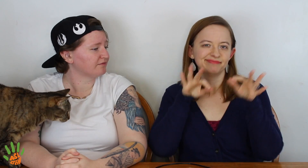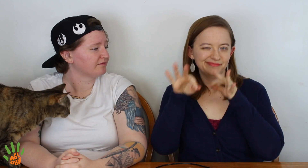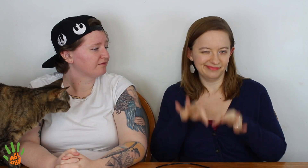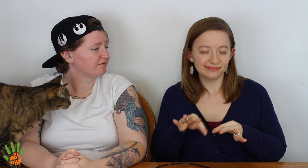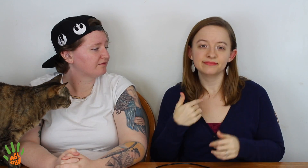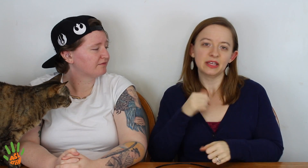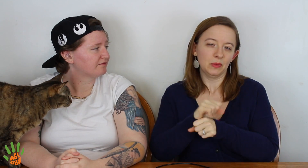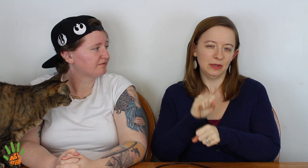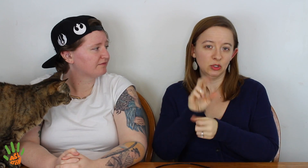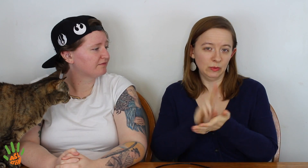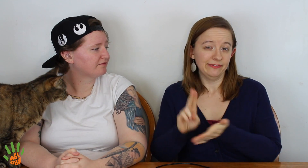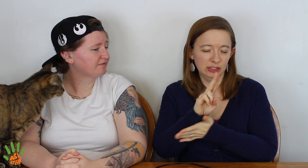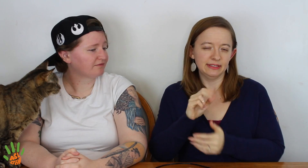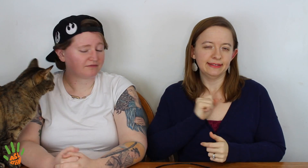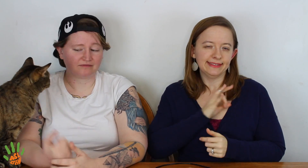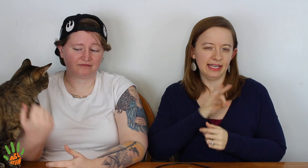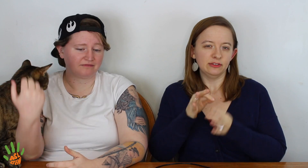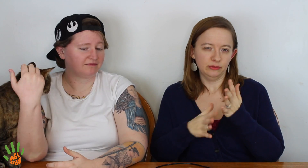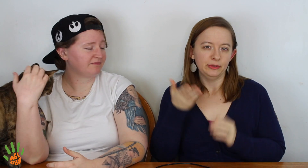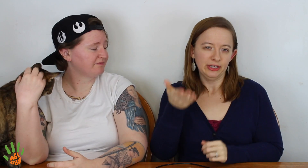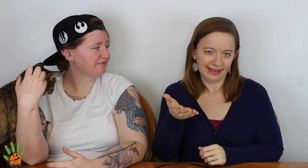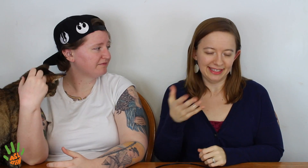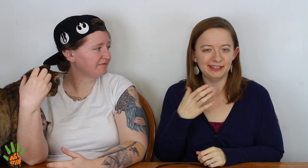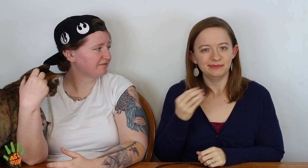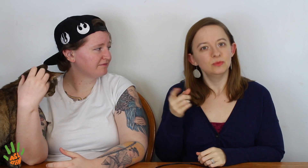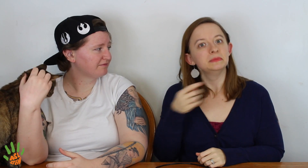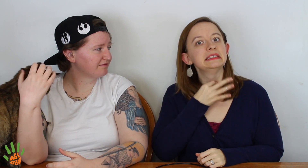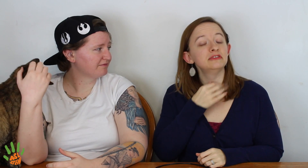Okay, so let me explain. I work at a university as a staff interpreter.